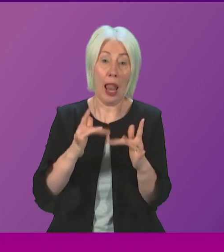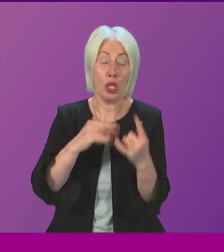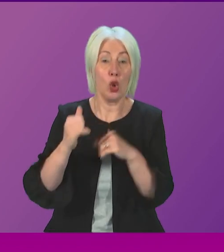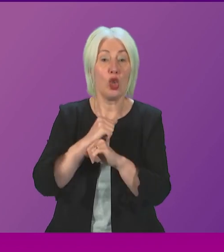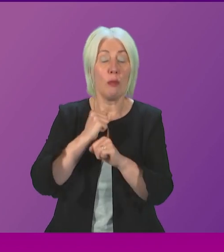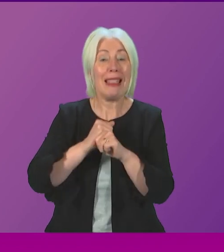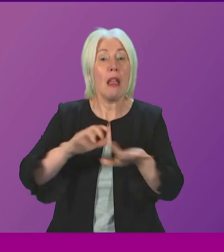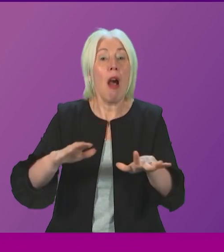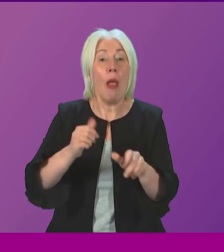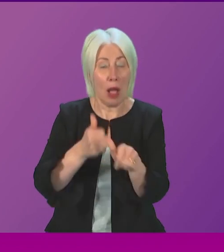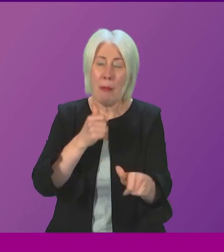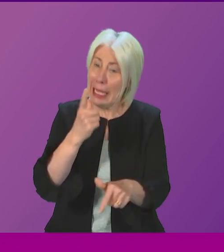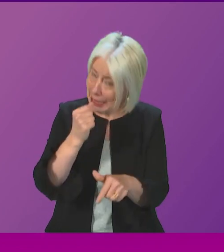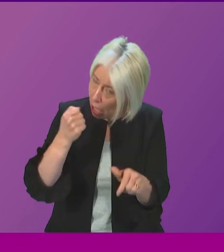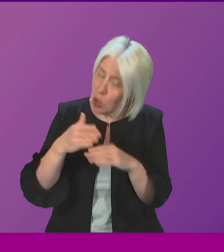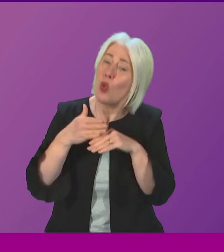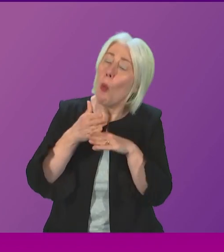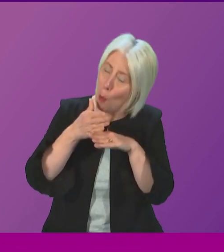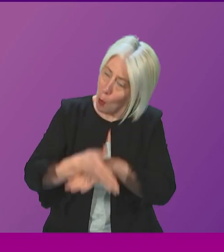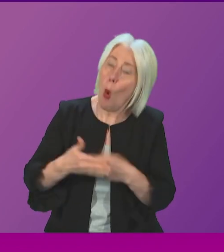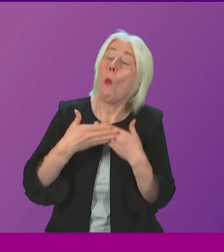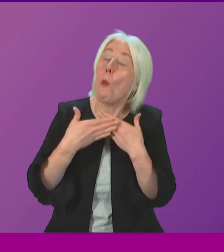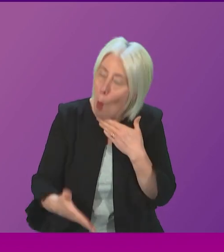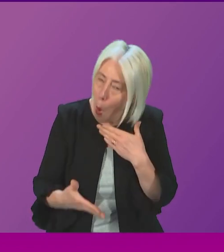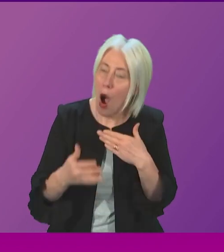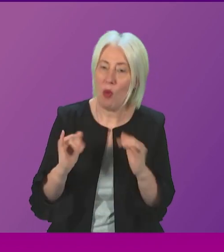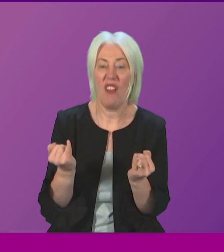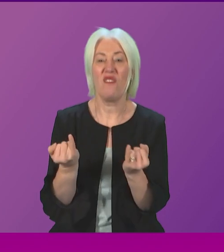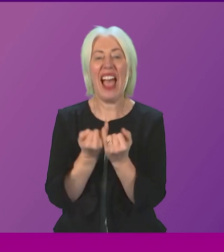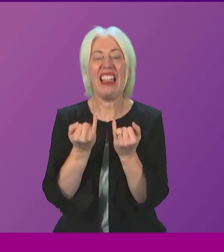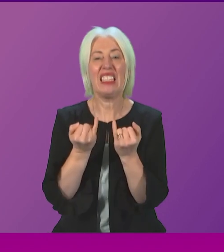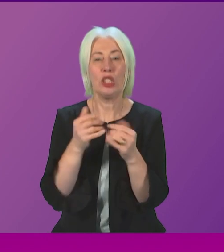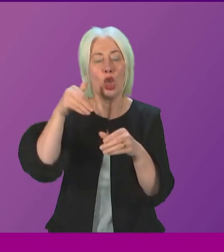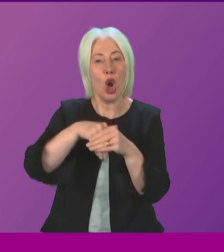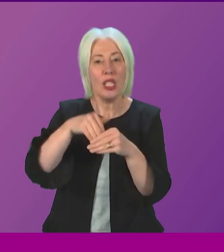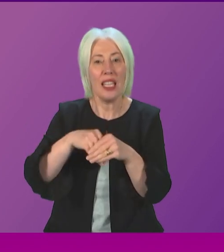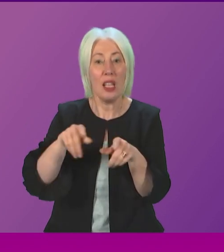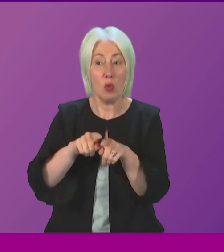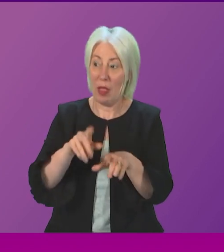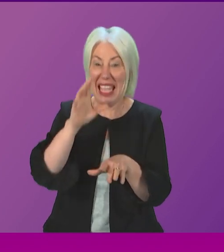can do a lot more when it comes to violent and hateful content, of which members in the